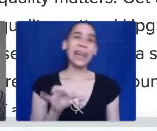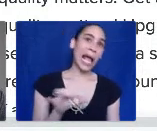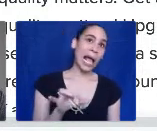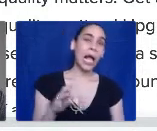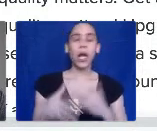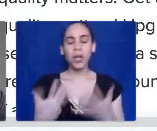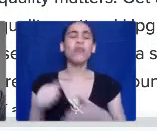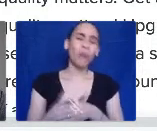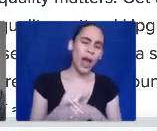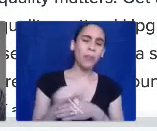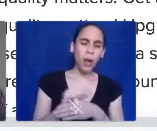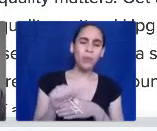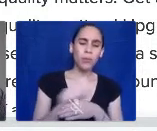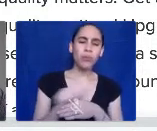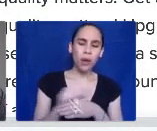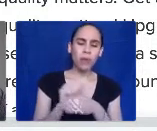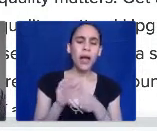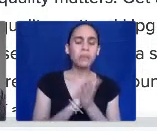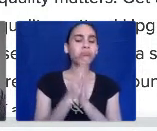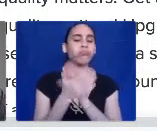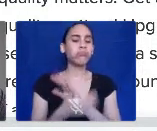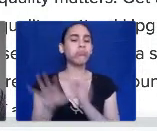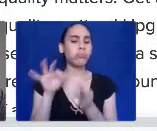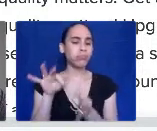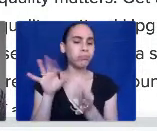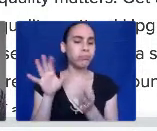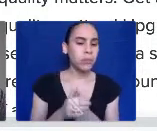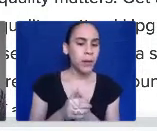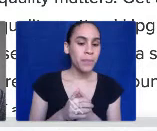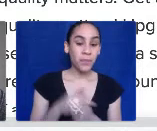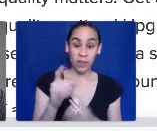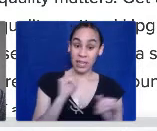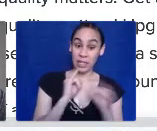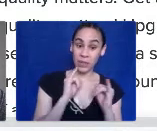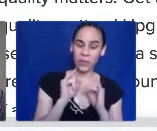call interviews a hundred thousand dollar meeting right typically you're gonna get salary of 50 000